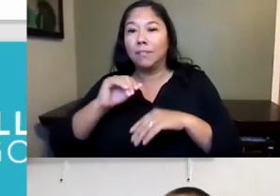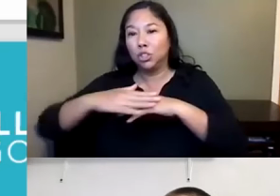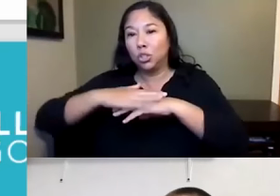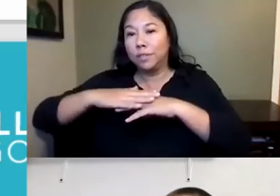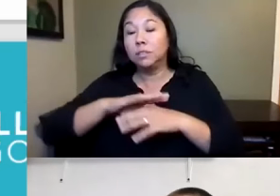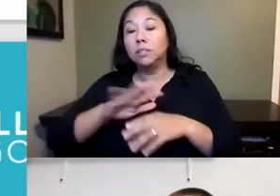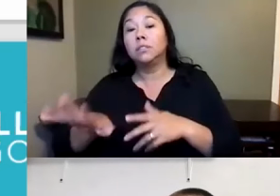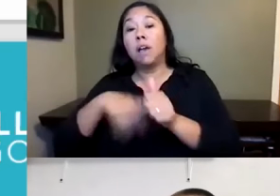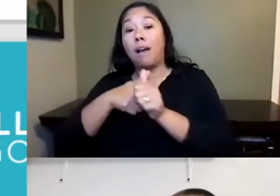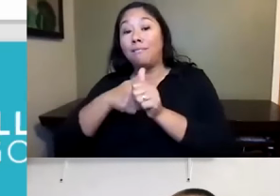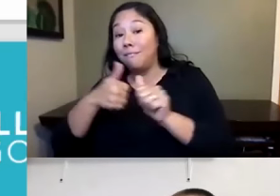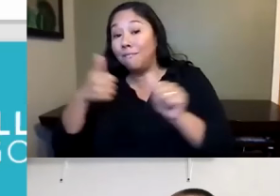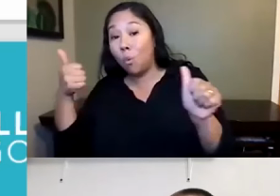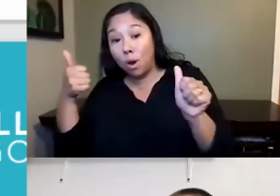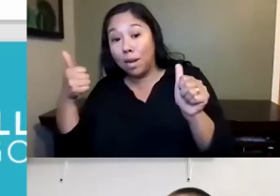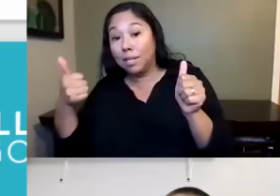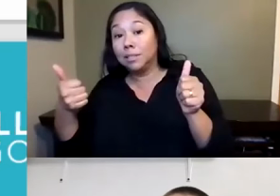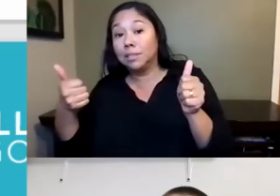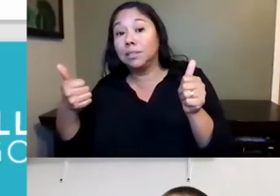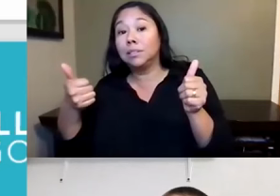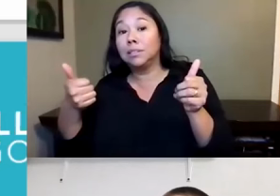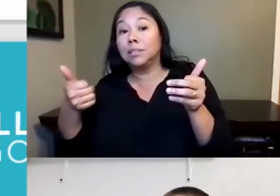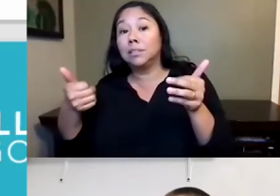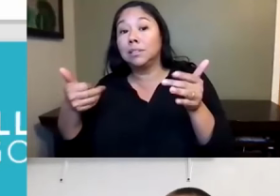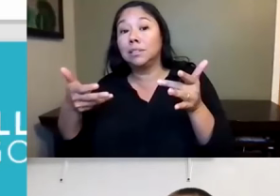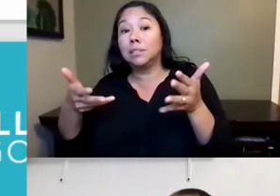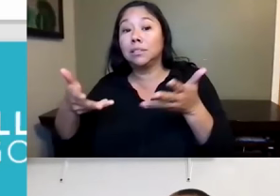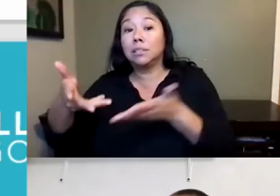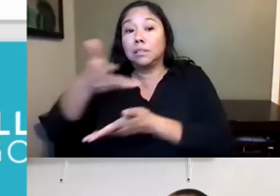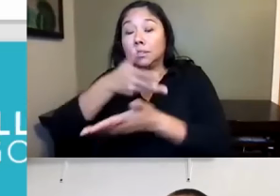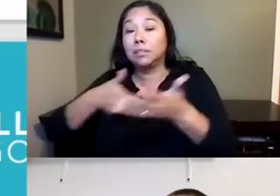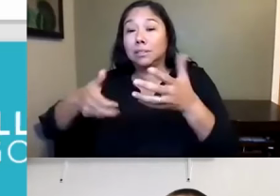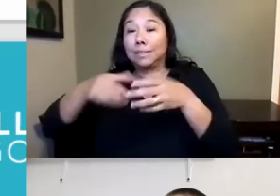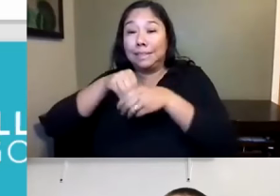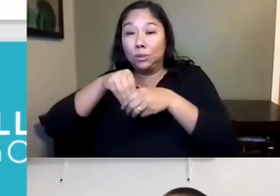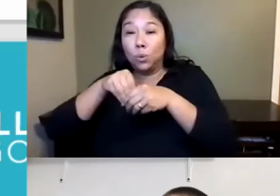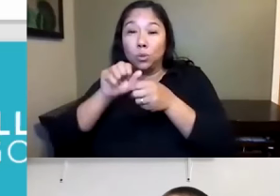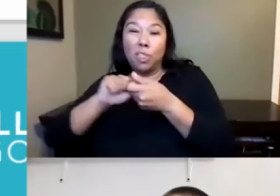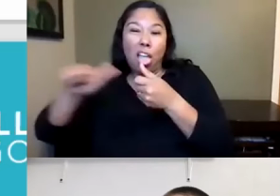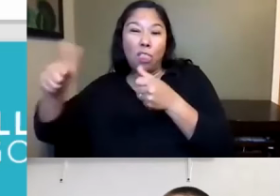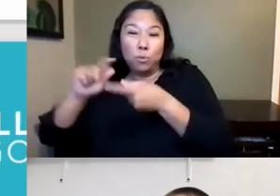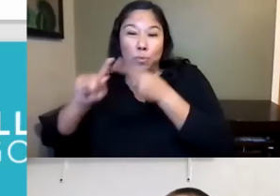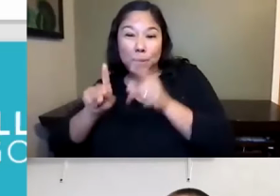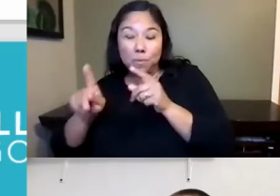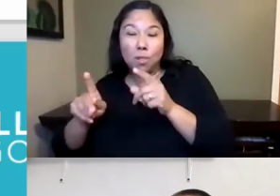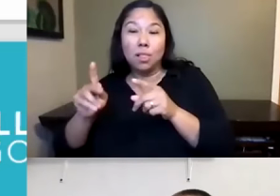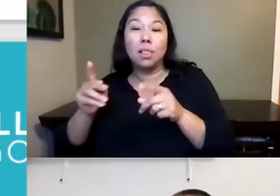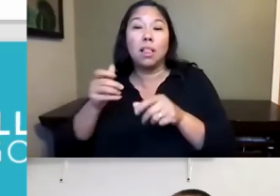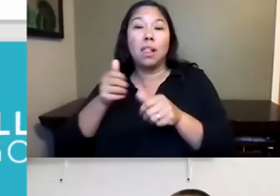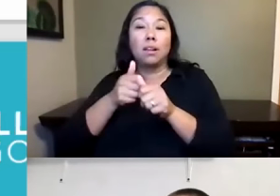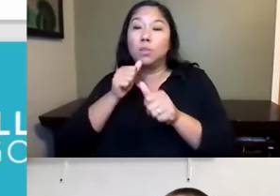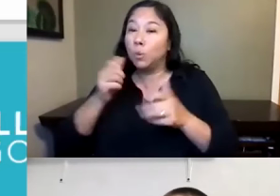your household. Avoiding touching your face. COVID-19 testing is one of the layers, as well as